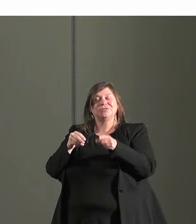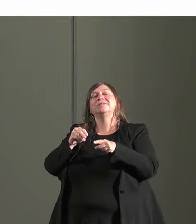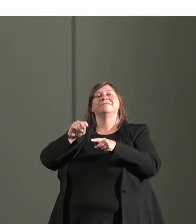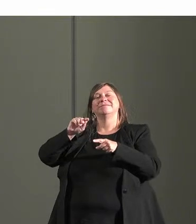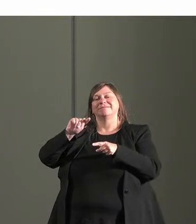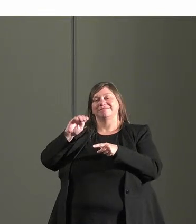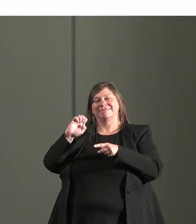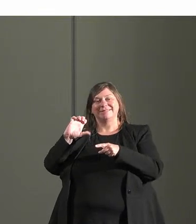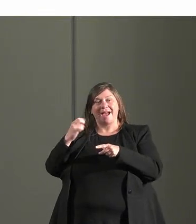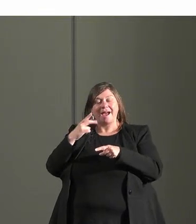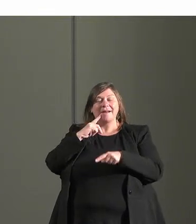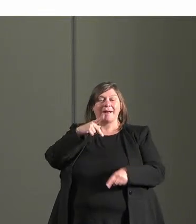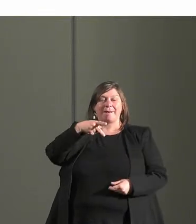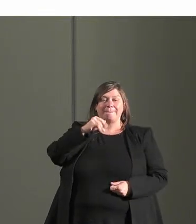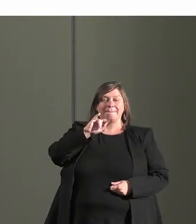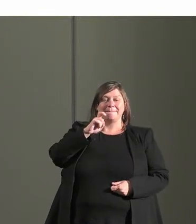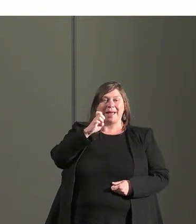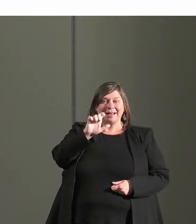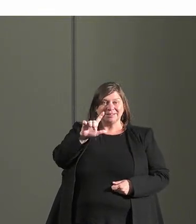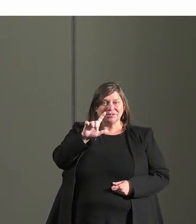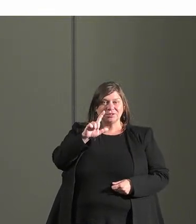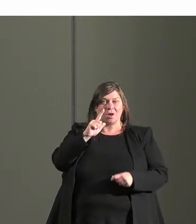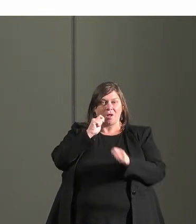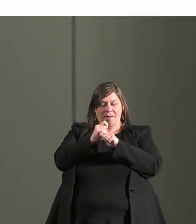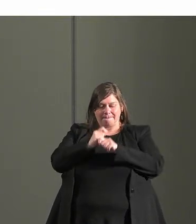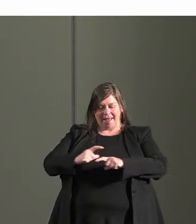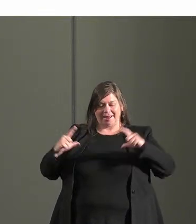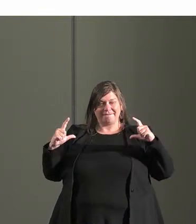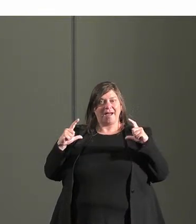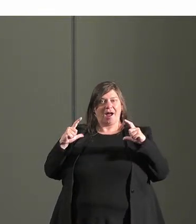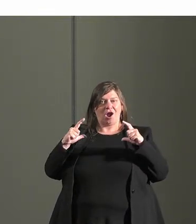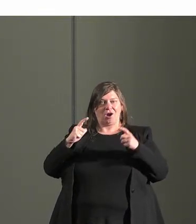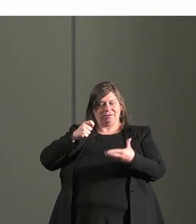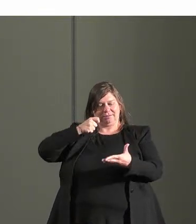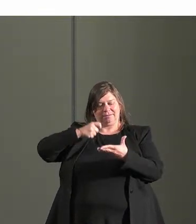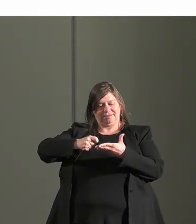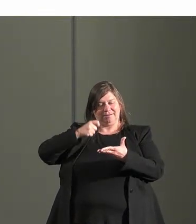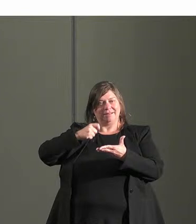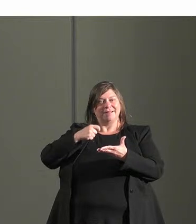assistive technology. Checkout Pixel magnifier you could